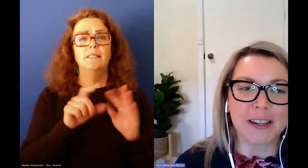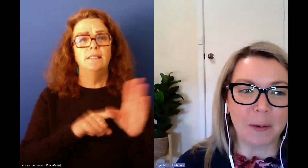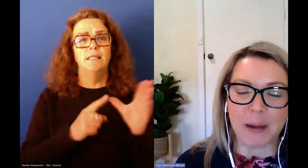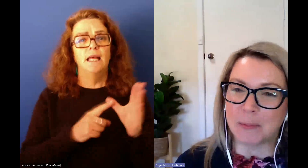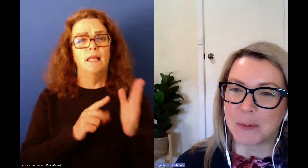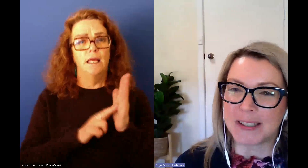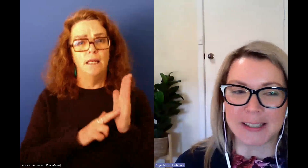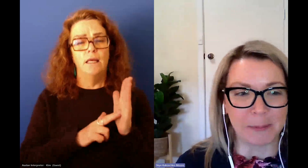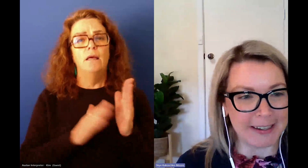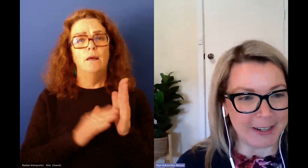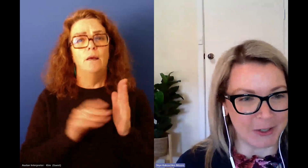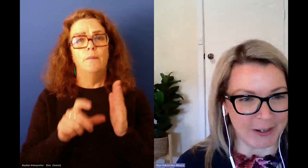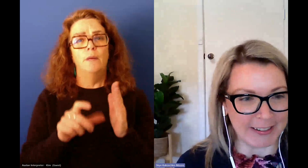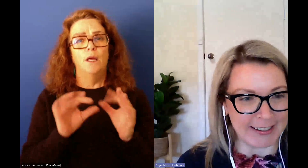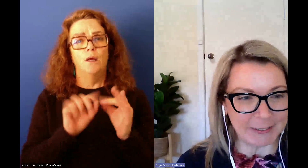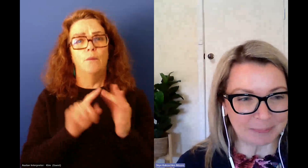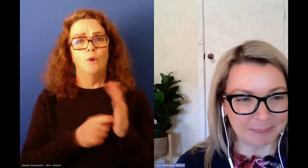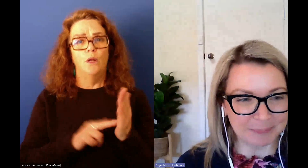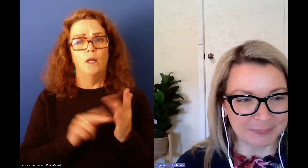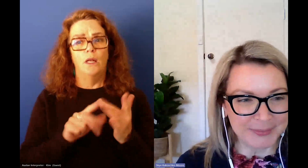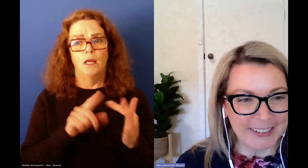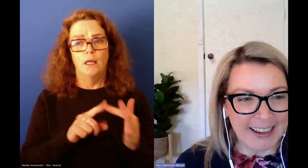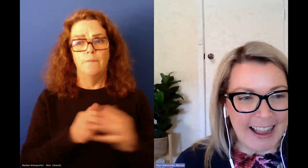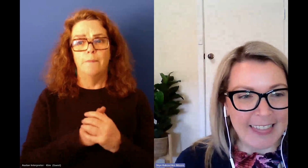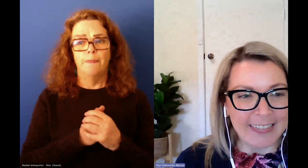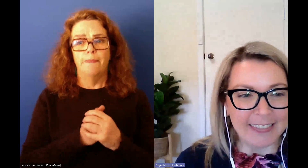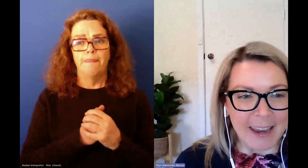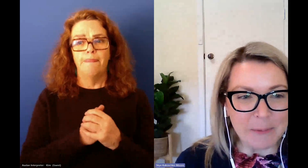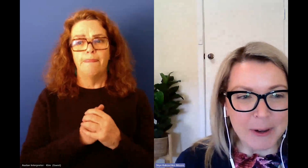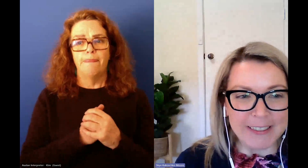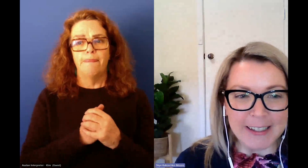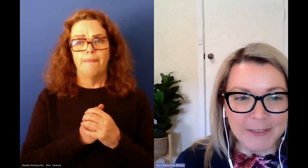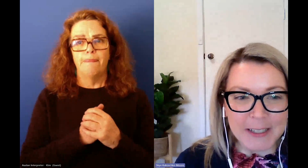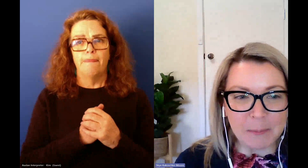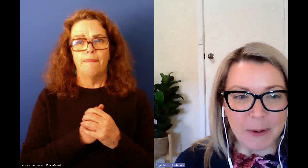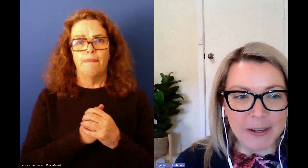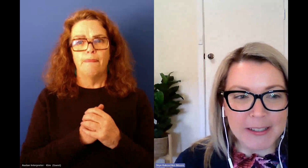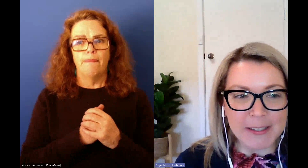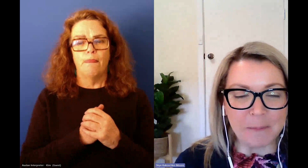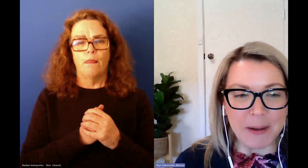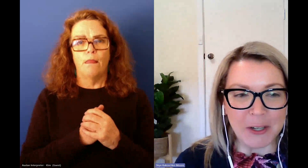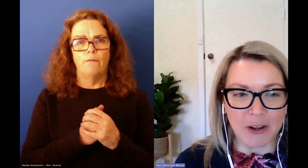and Young People with Disability Australia. They bring their lived experience of being